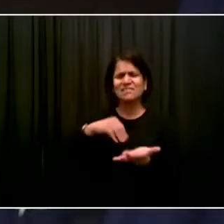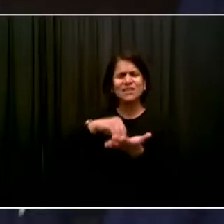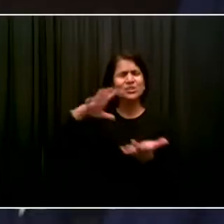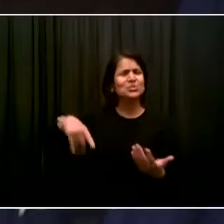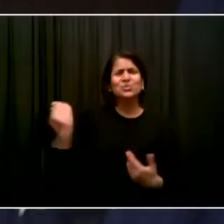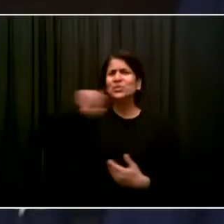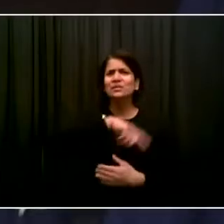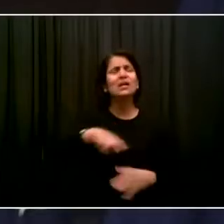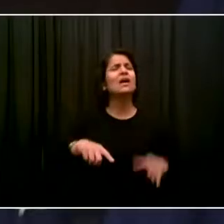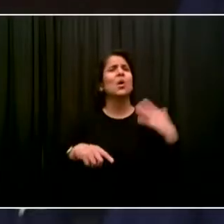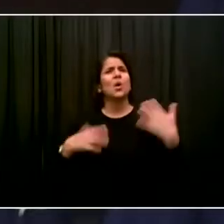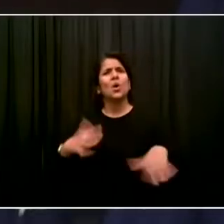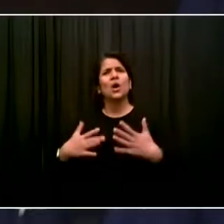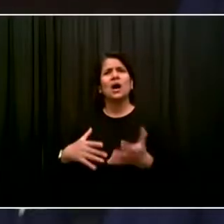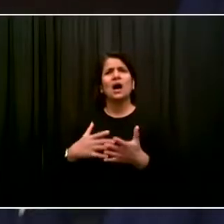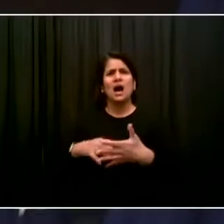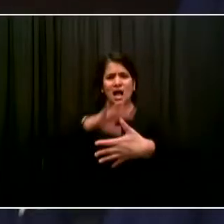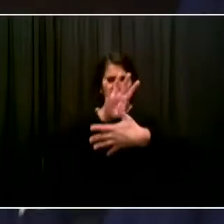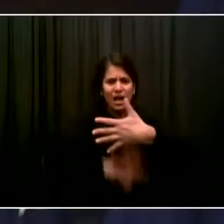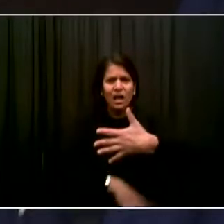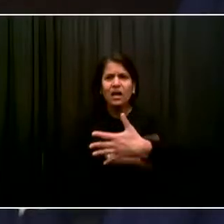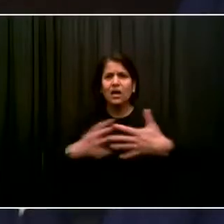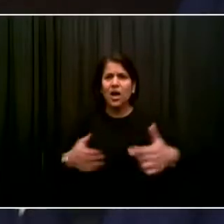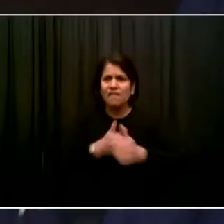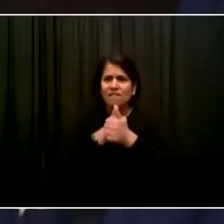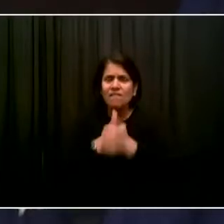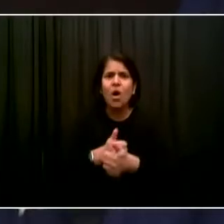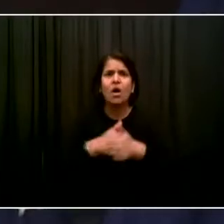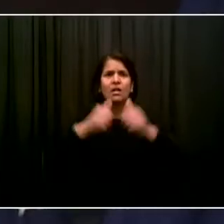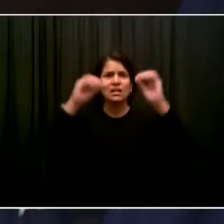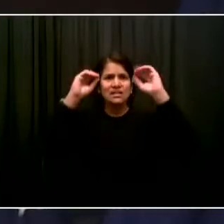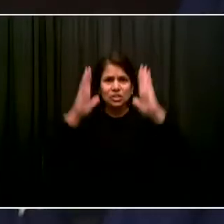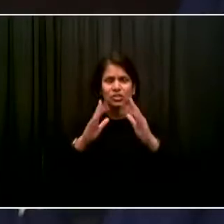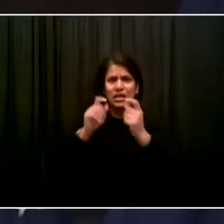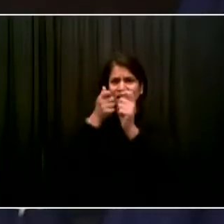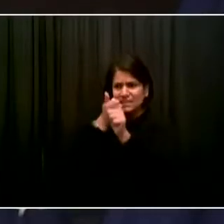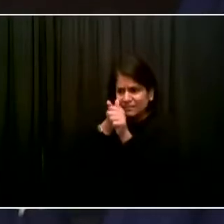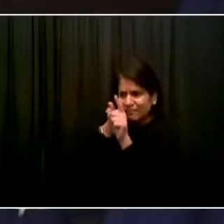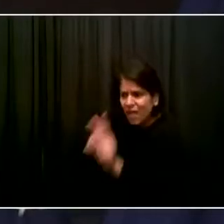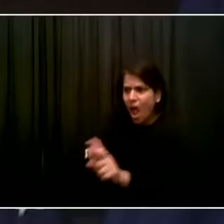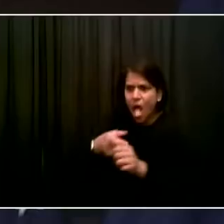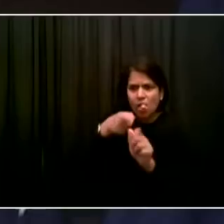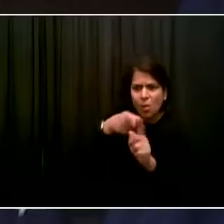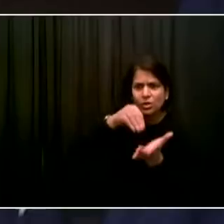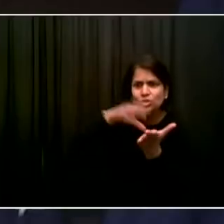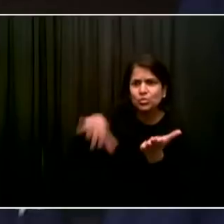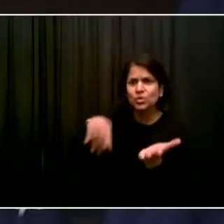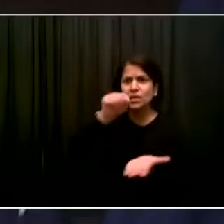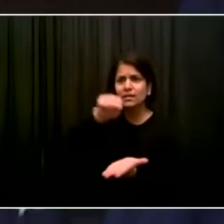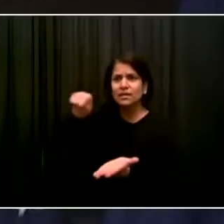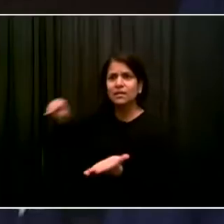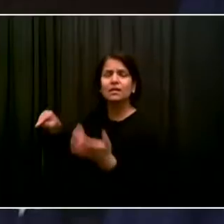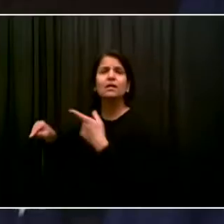OARUNAND DO DA REMOTE LEARNING OPTION IS NOT EASY TO DO. THOSE